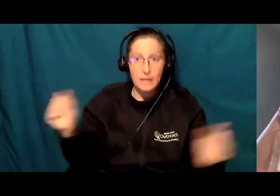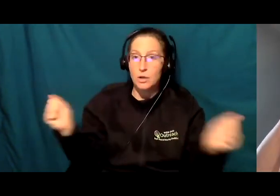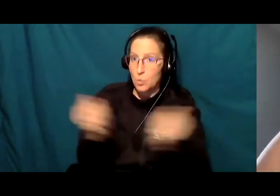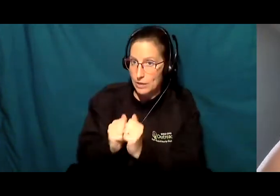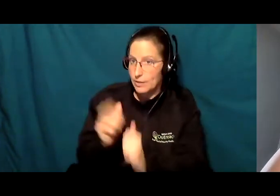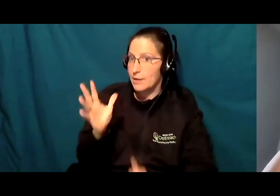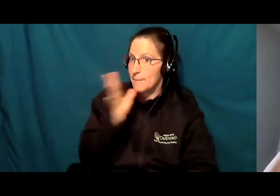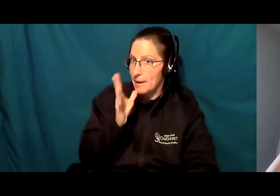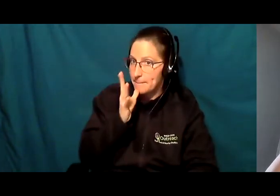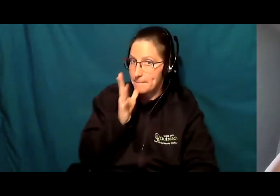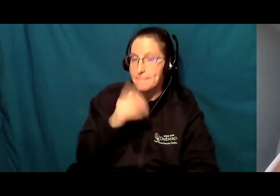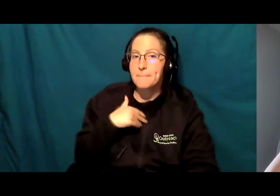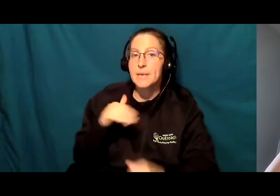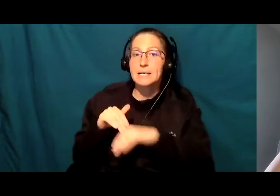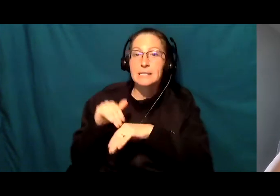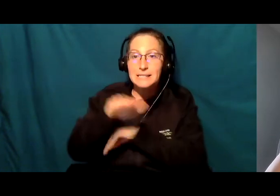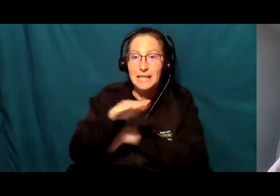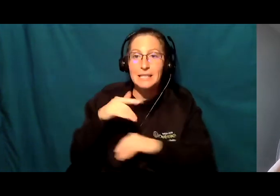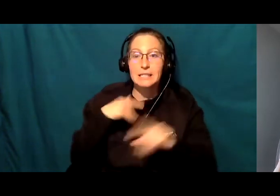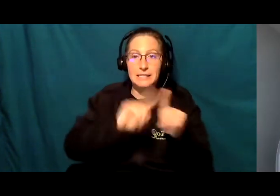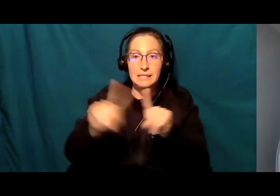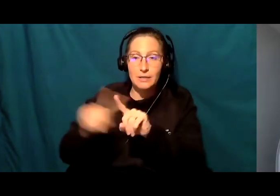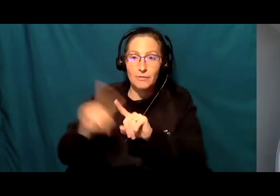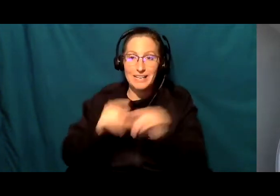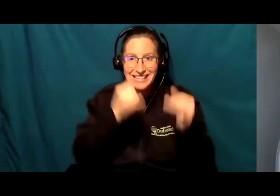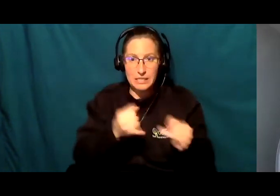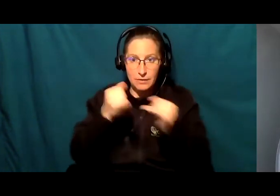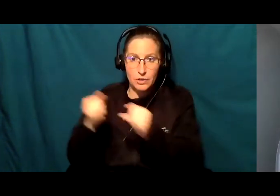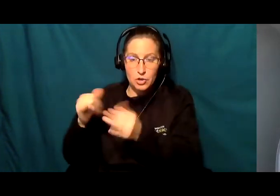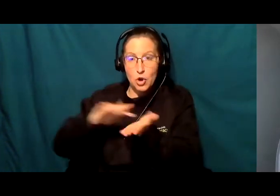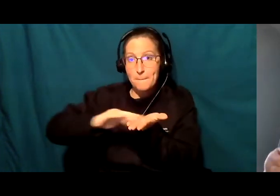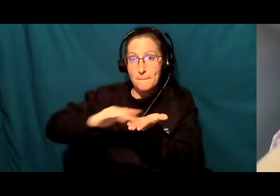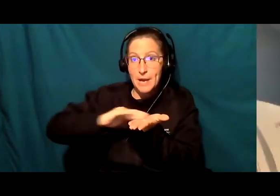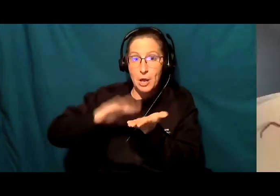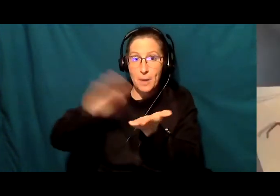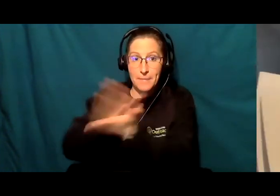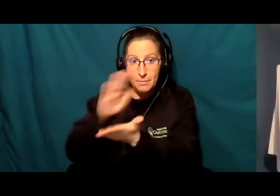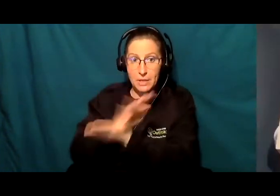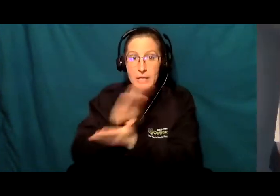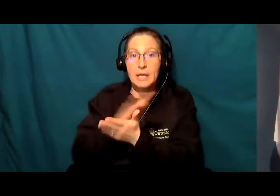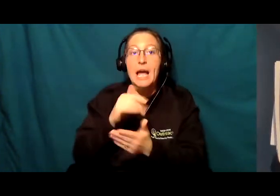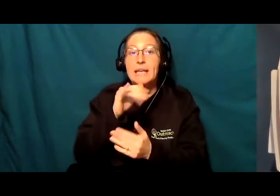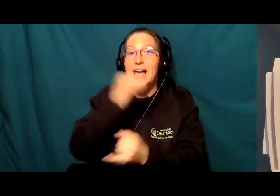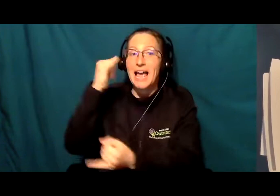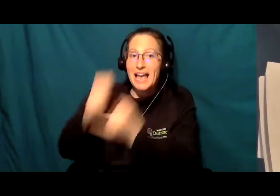with the individual Braille sheets. And we end with a story that the student actually